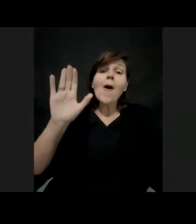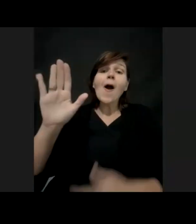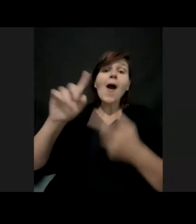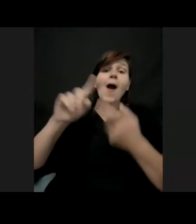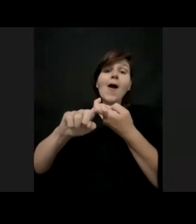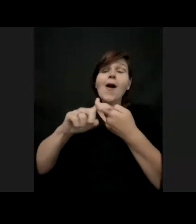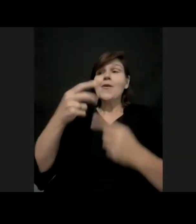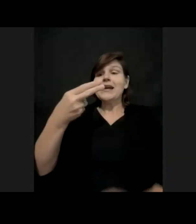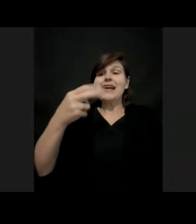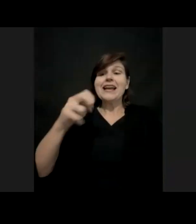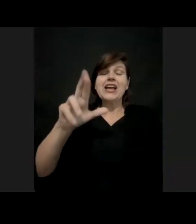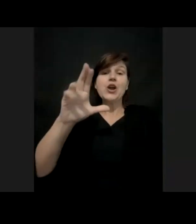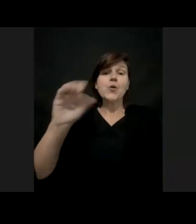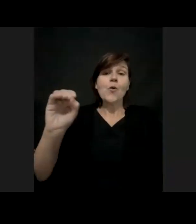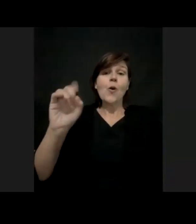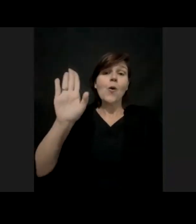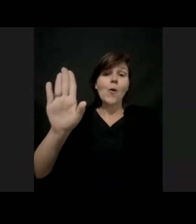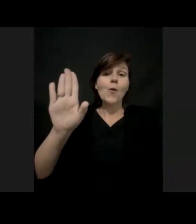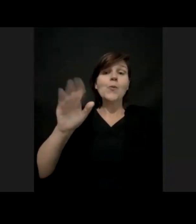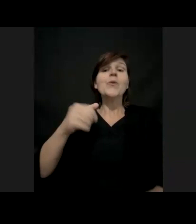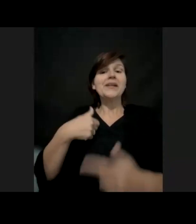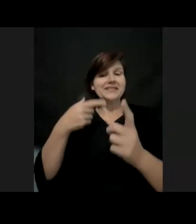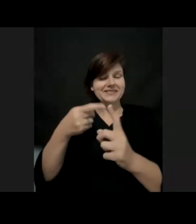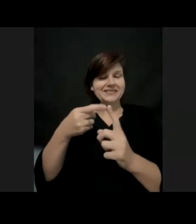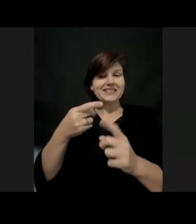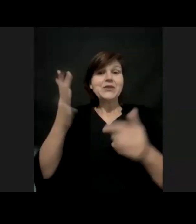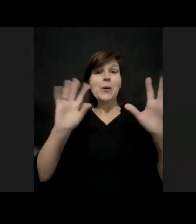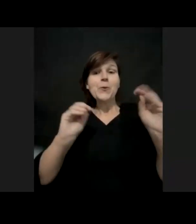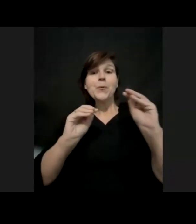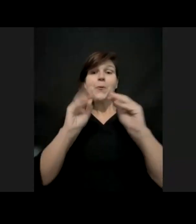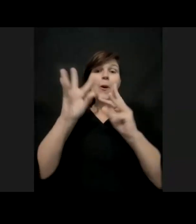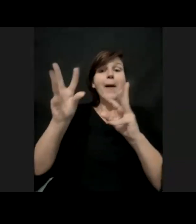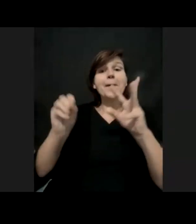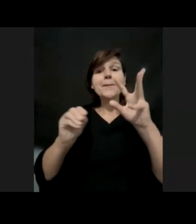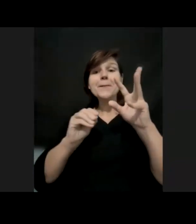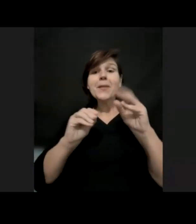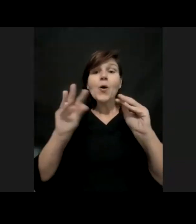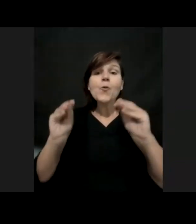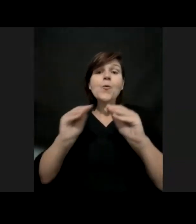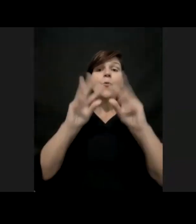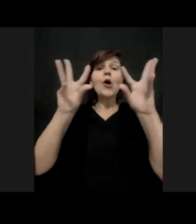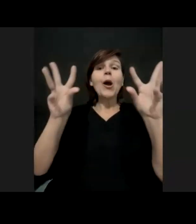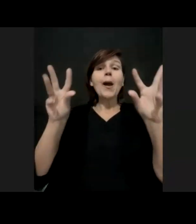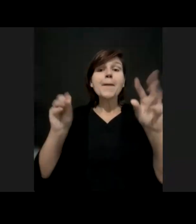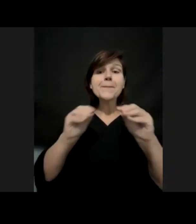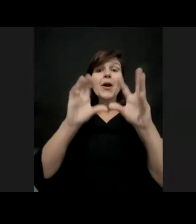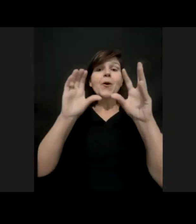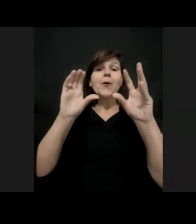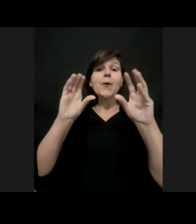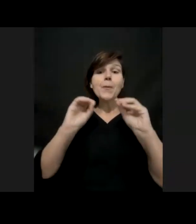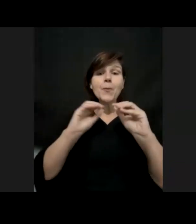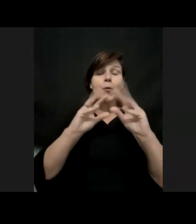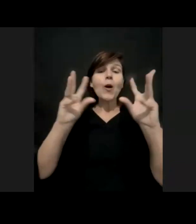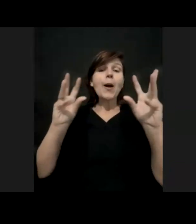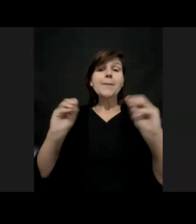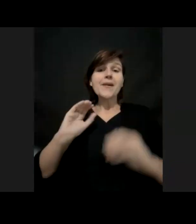Whoop-a-dee-doo, whoop-a-dee-doo, whoop-a-dee-doo, doo, doo. Whoop! Whoop! Whoop-a-dee-doo! And again, let’s go!